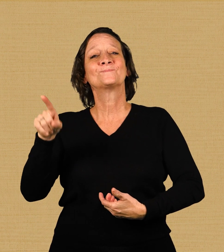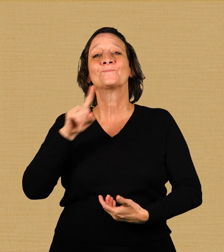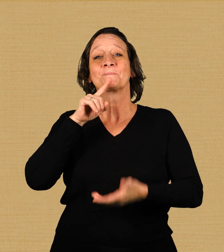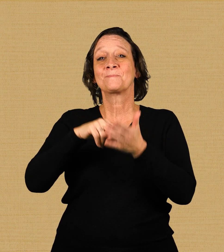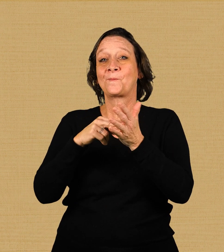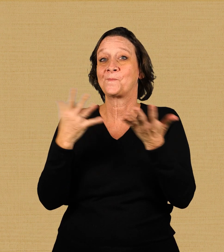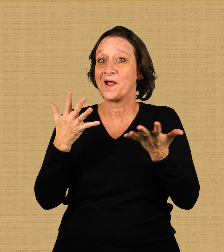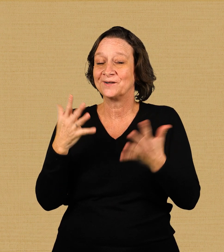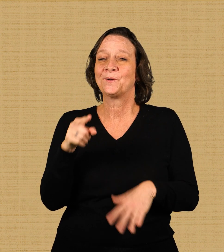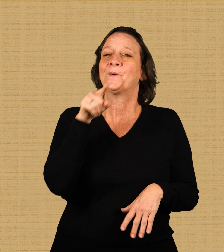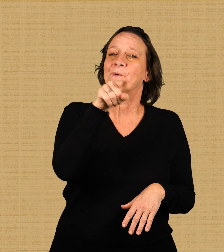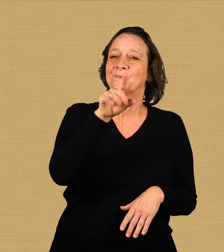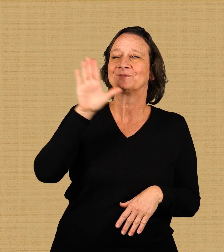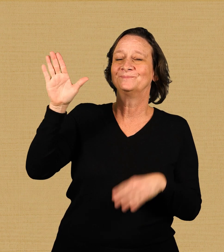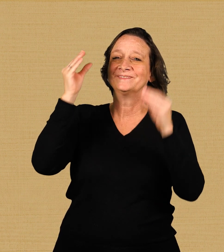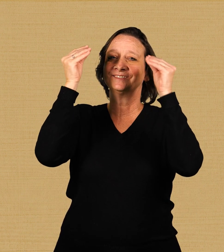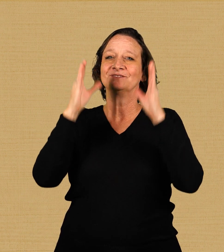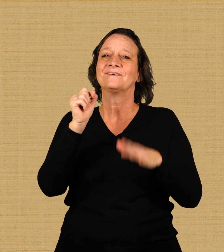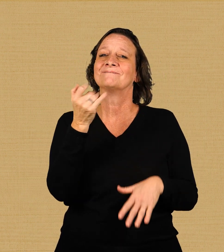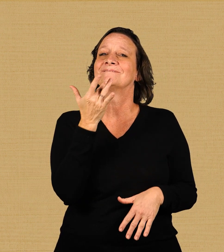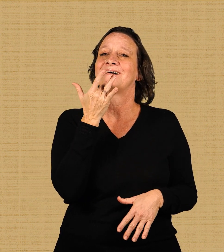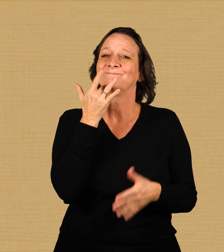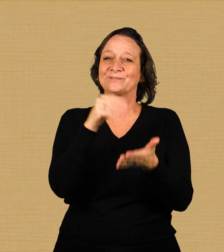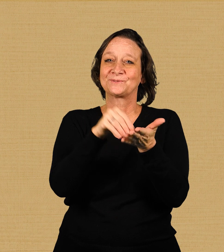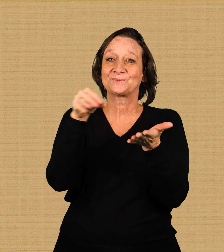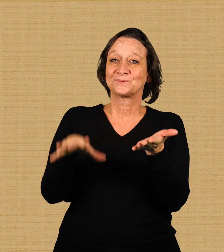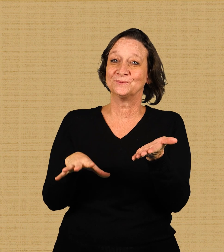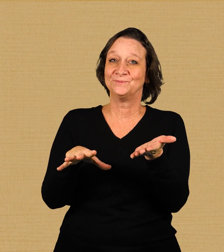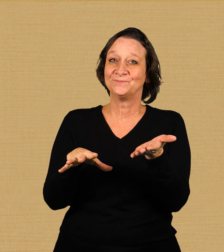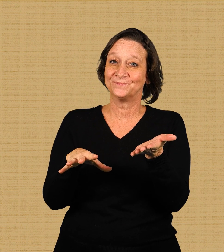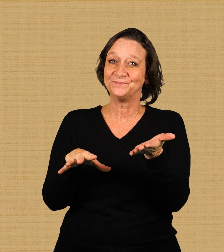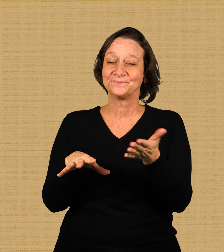she really means that you’re the teacher’s favorite student.